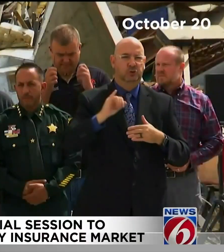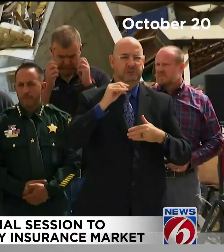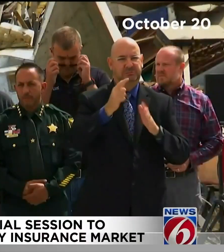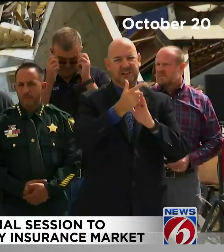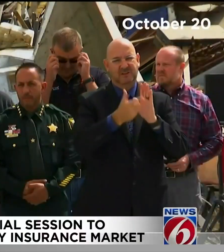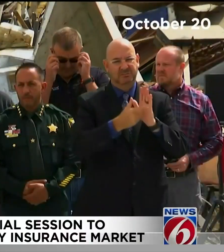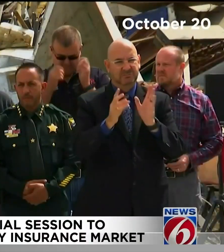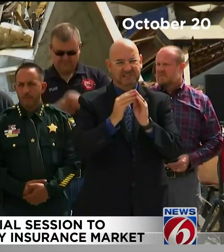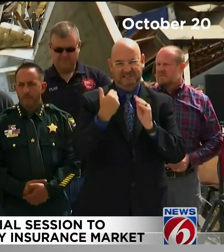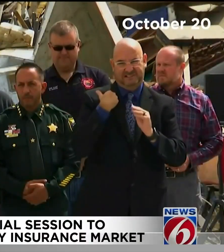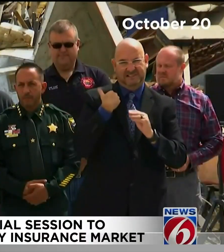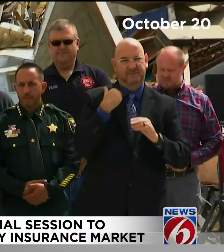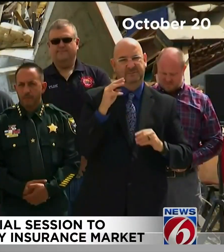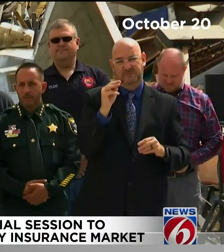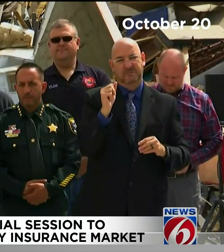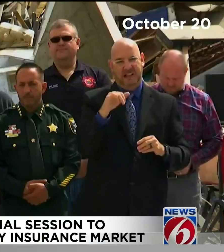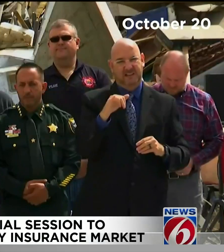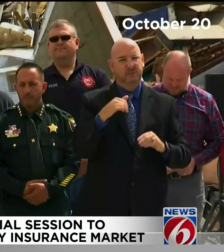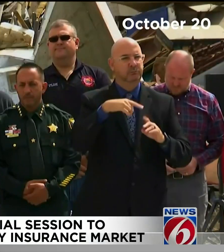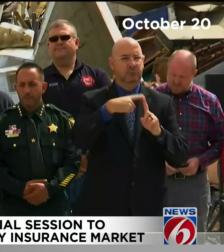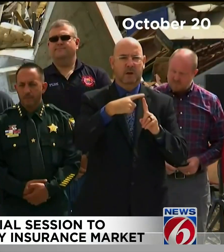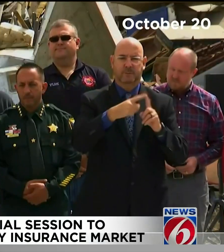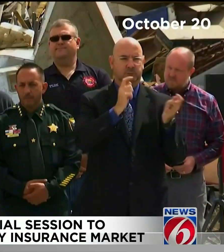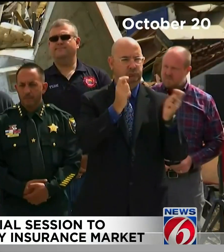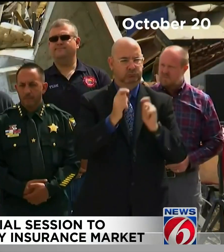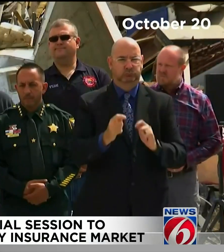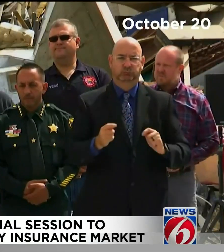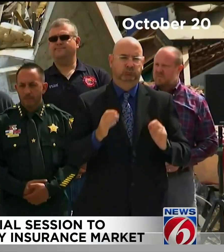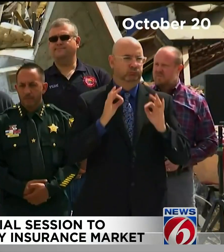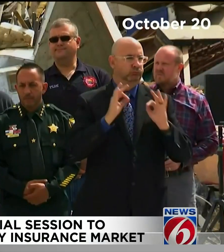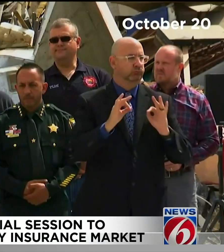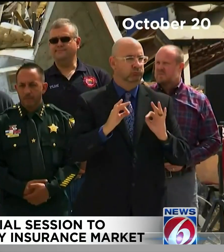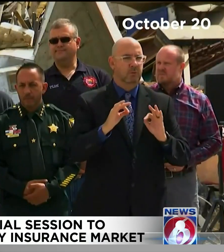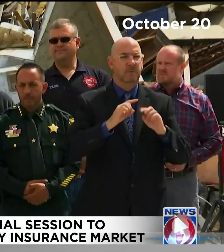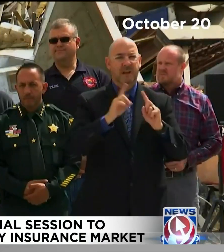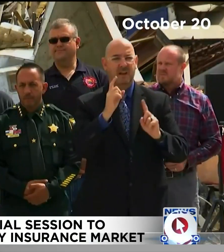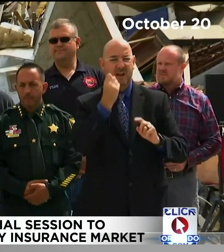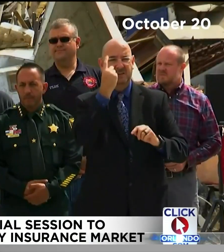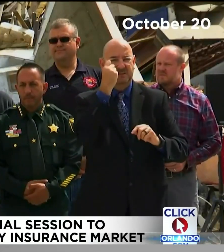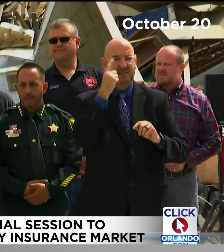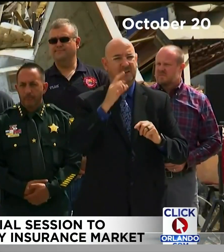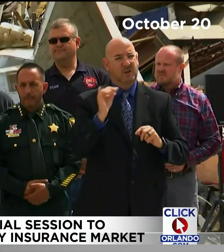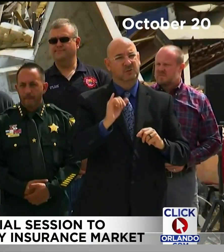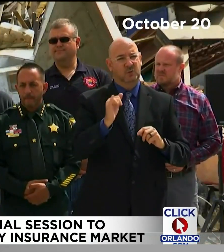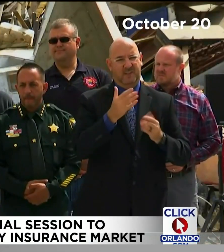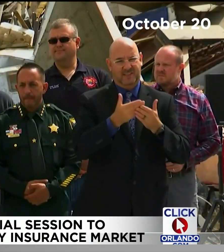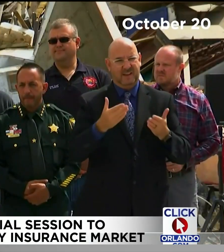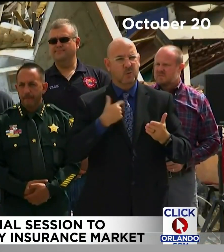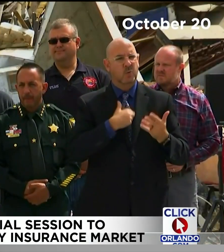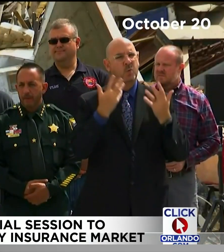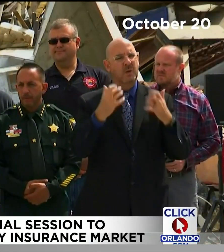TALLAHASSEE FOR A SECOND TIME THIS YEAR TO ADDRESS THE